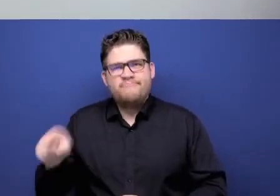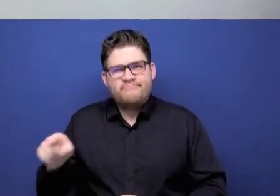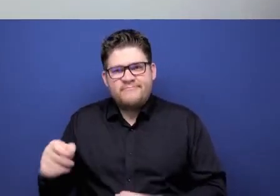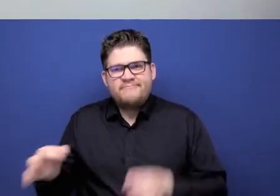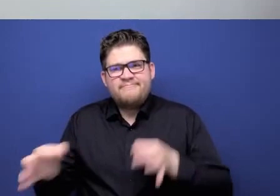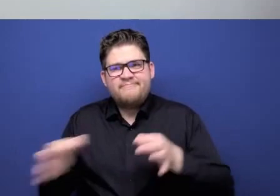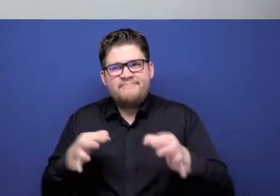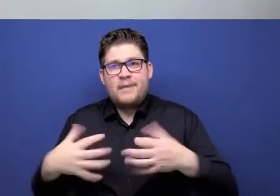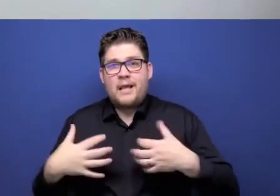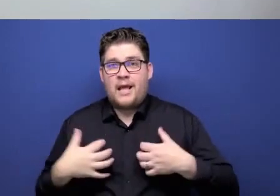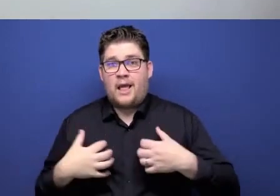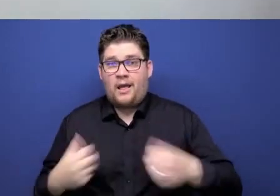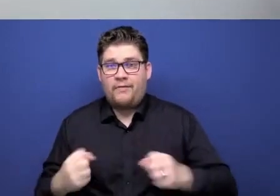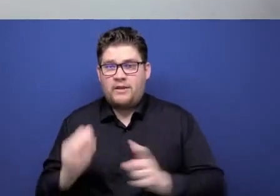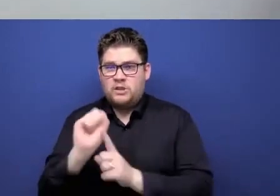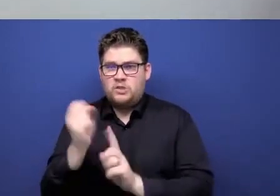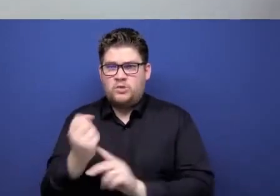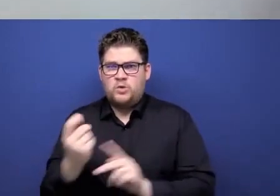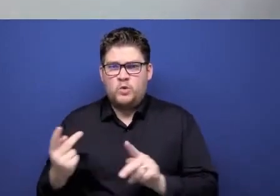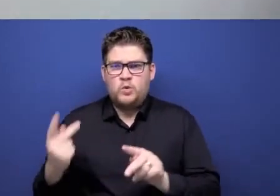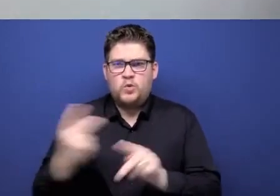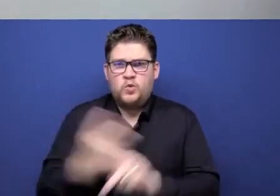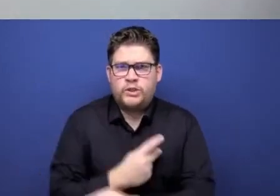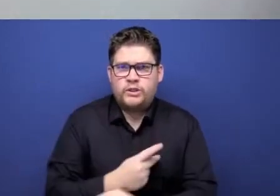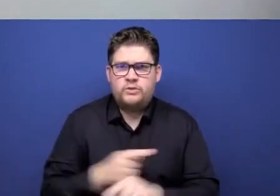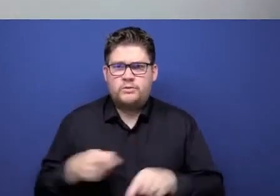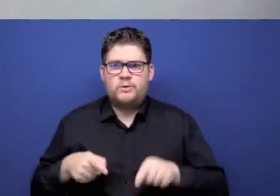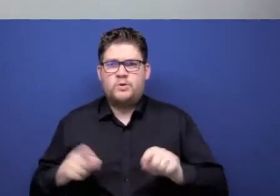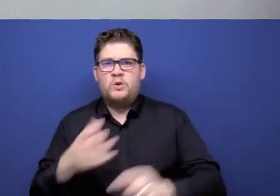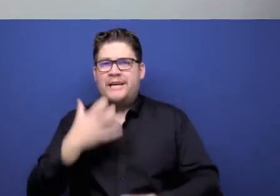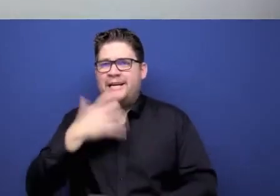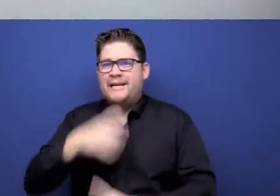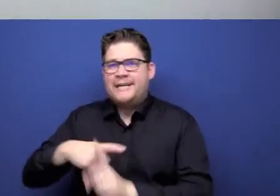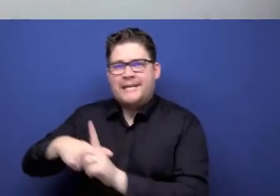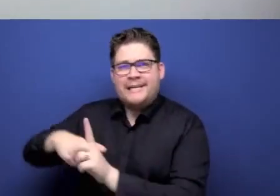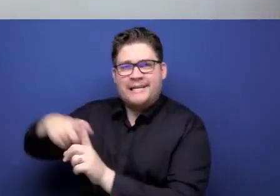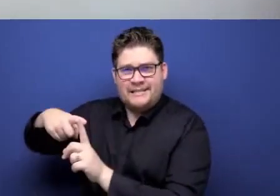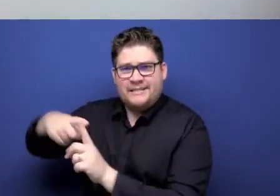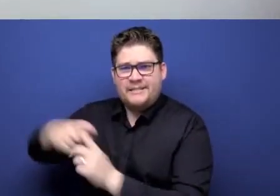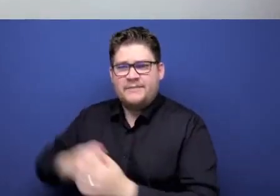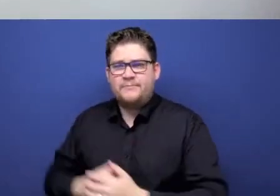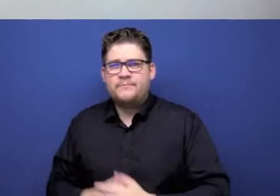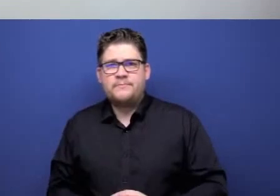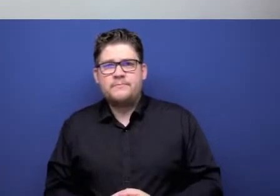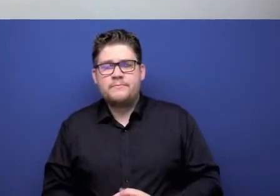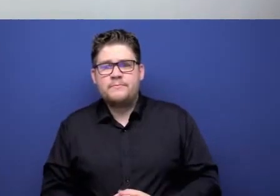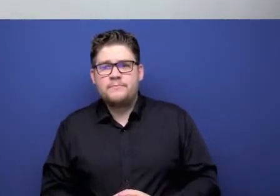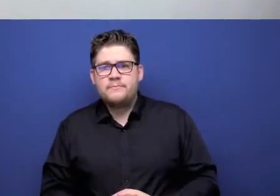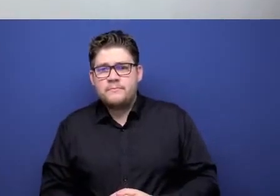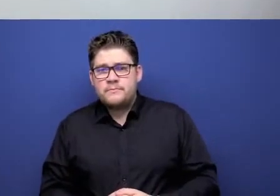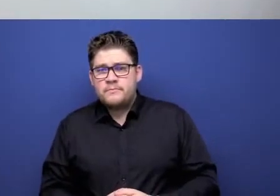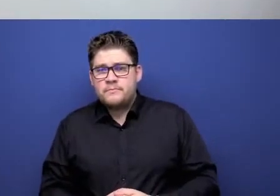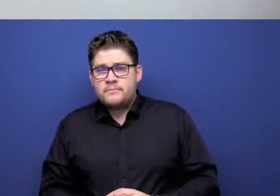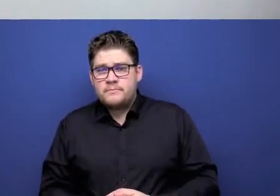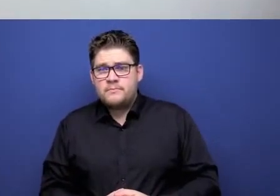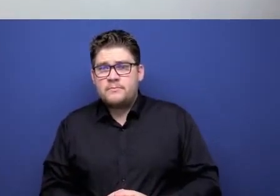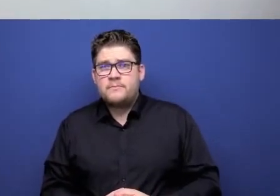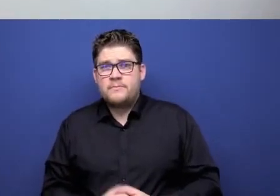a hardwood exacerbated, uh, by the heat wave. And what?